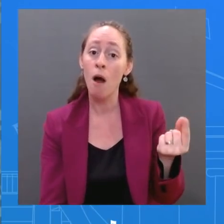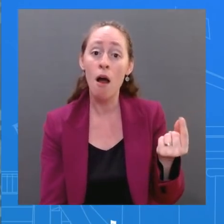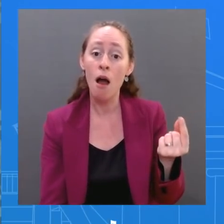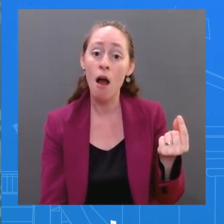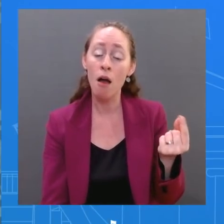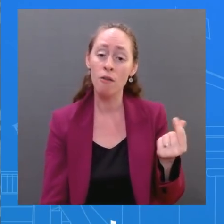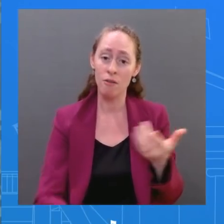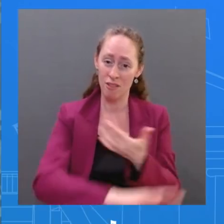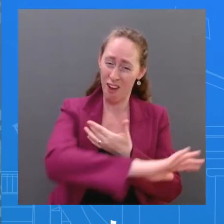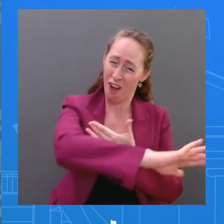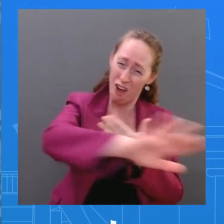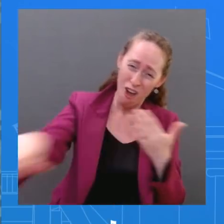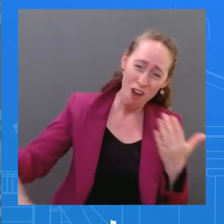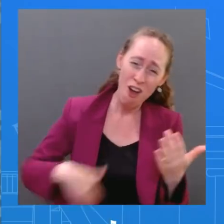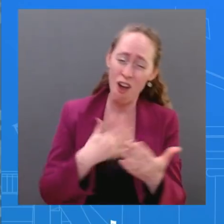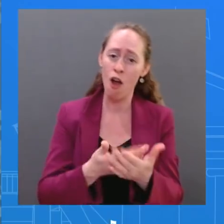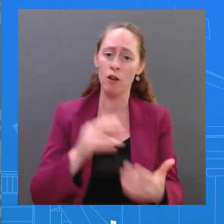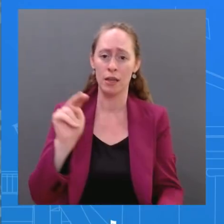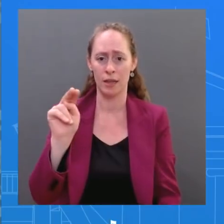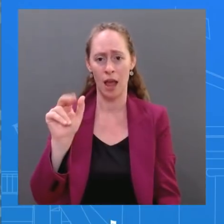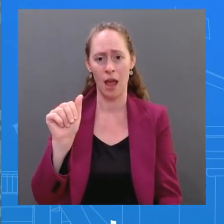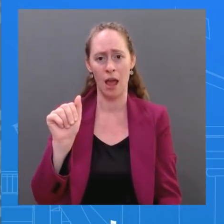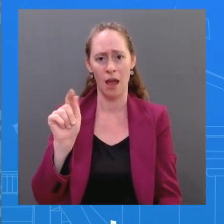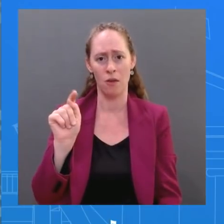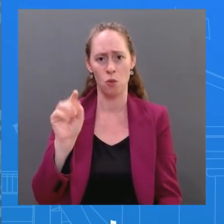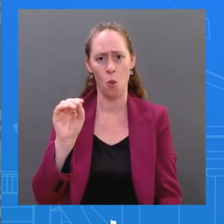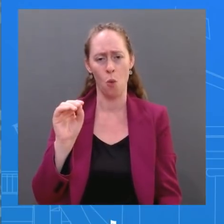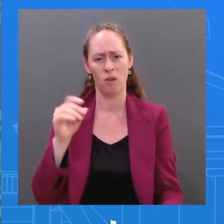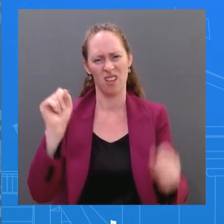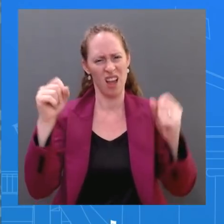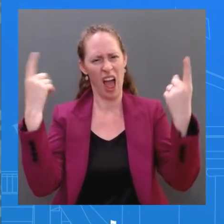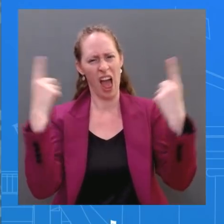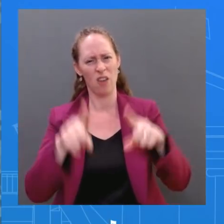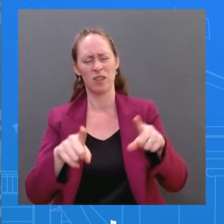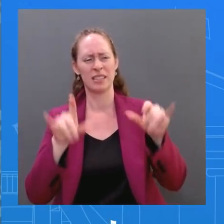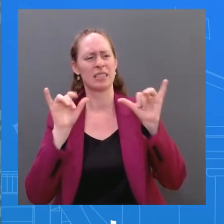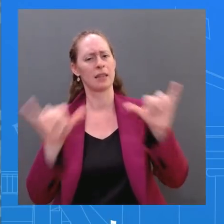what they are going to continue to do: continue to support Ukraine in their effort